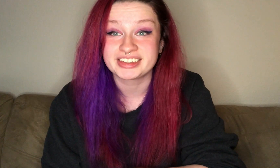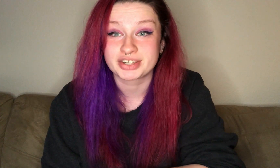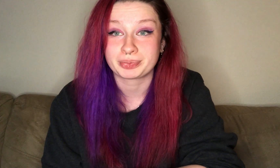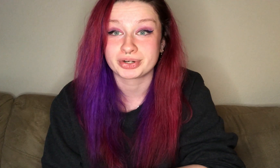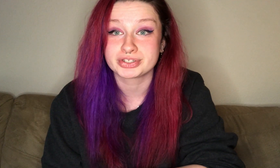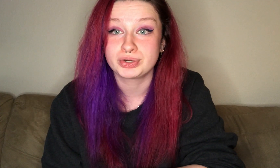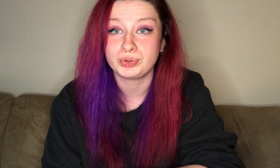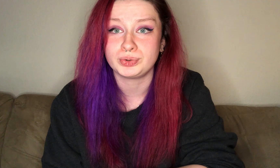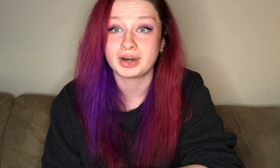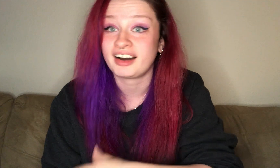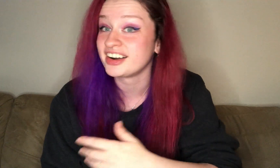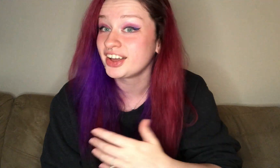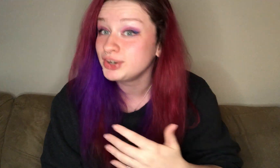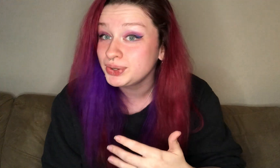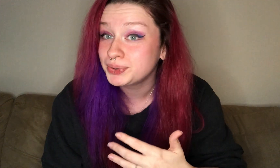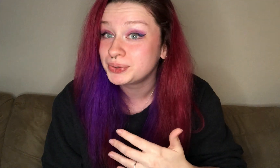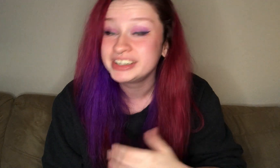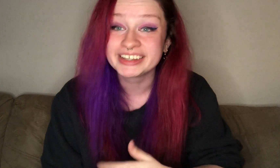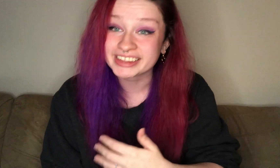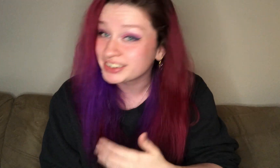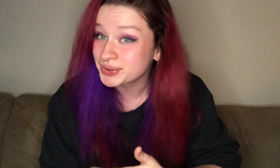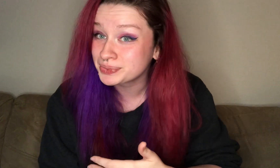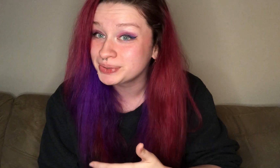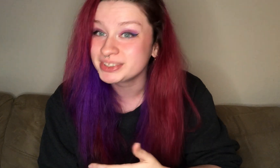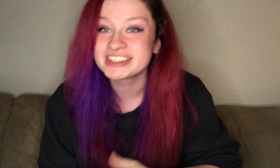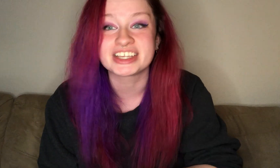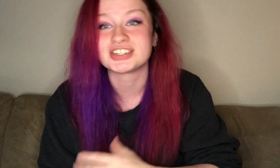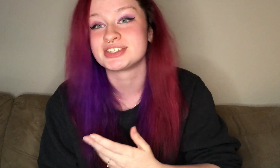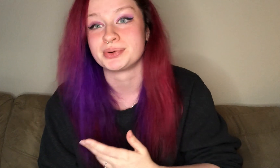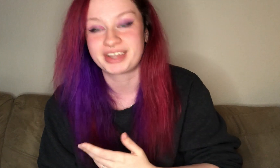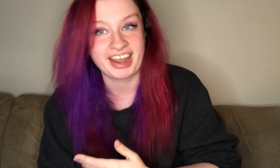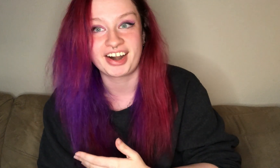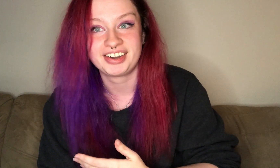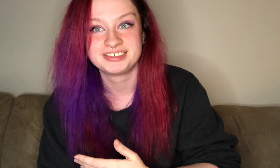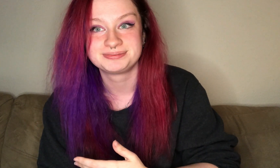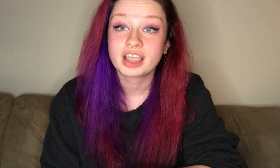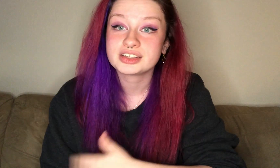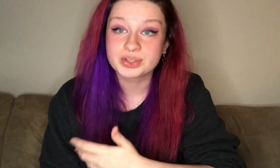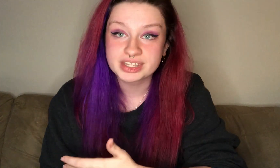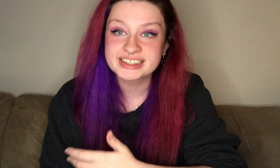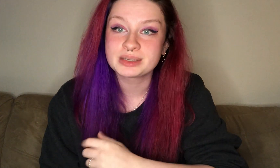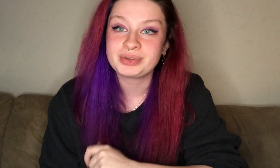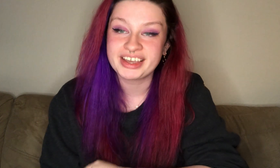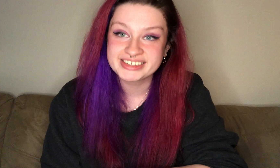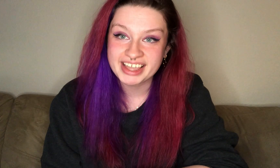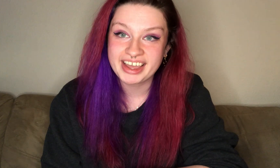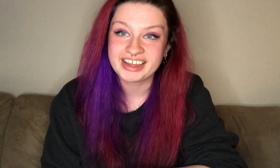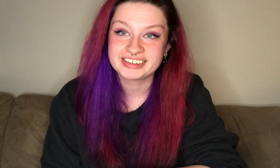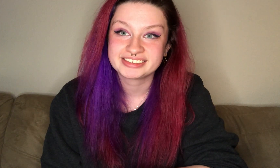interpreters who are not new, they know the rules, they just don't care so this is a psa